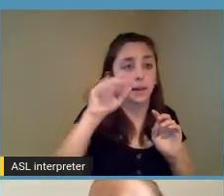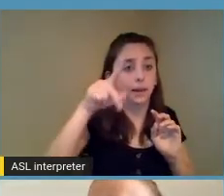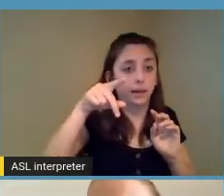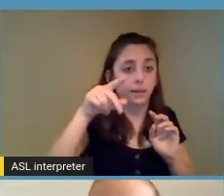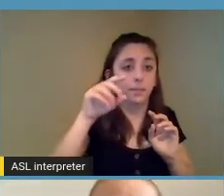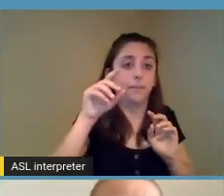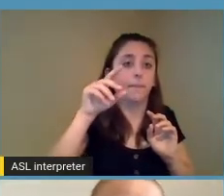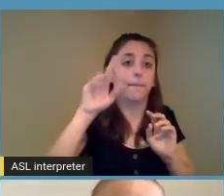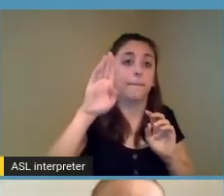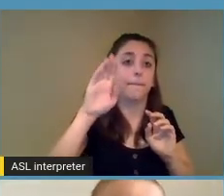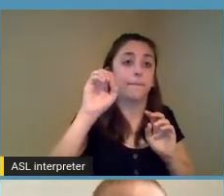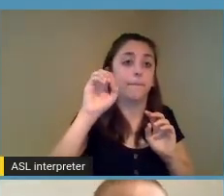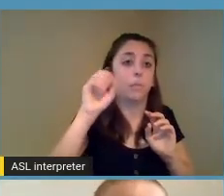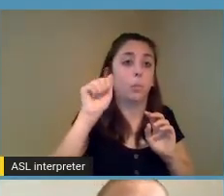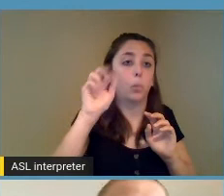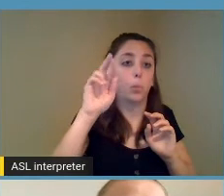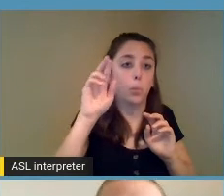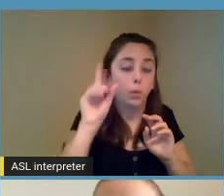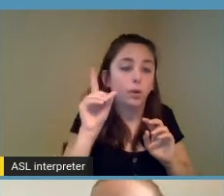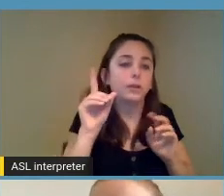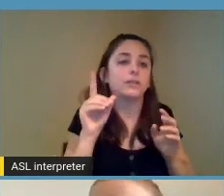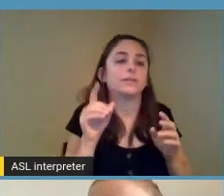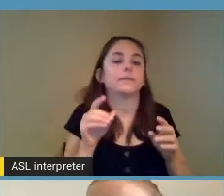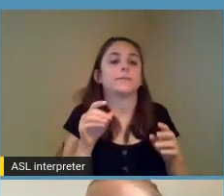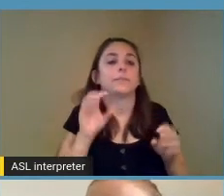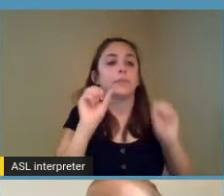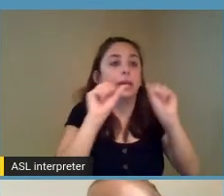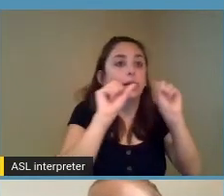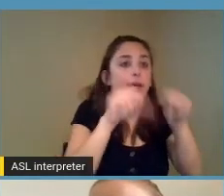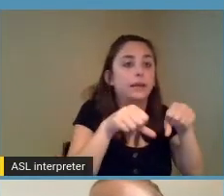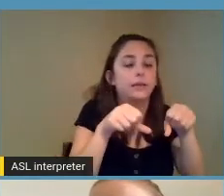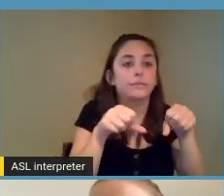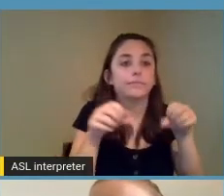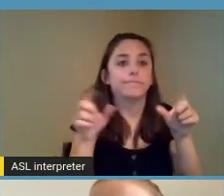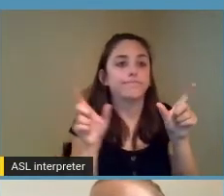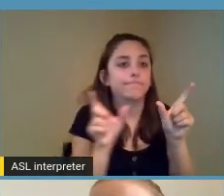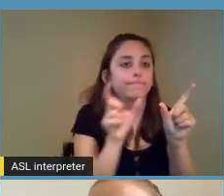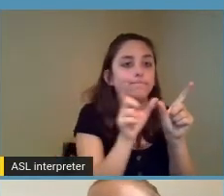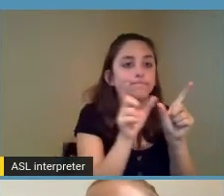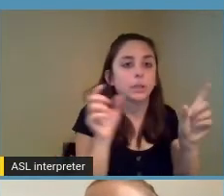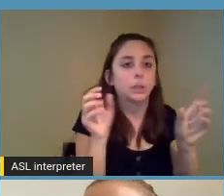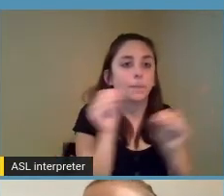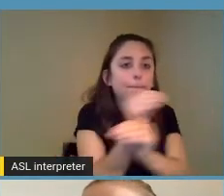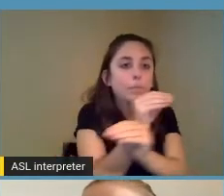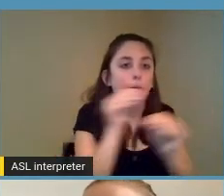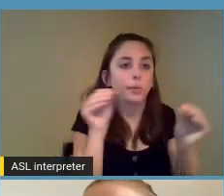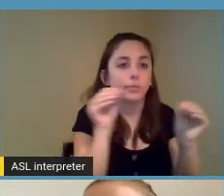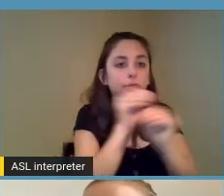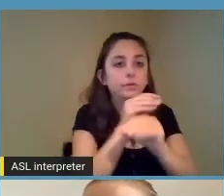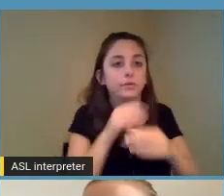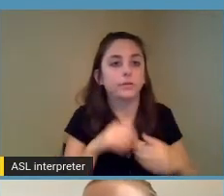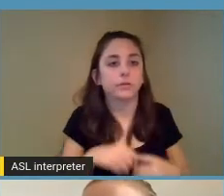can also clip your files in here and move them back over here. So Group 3 right in the